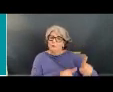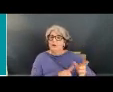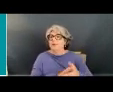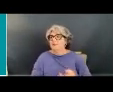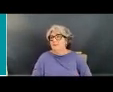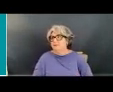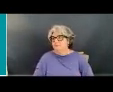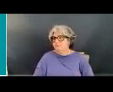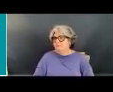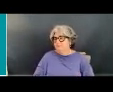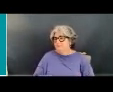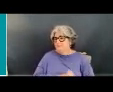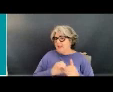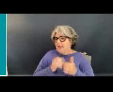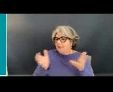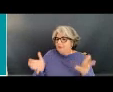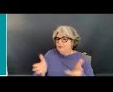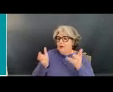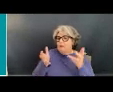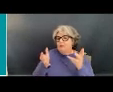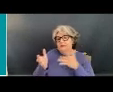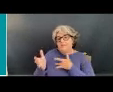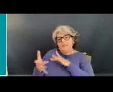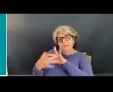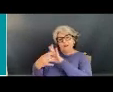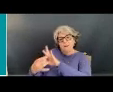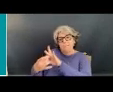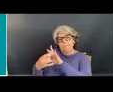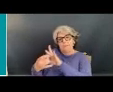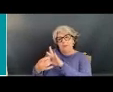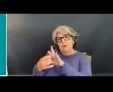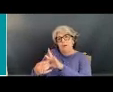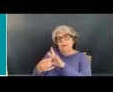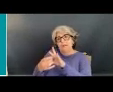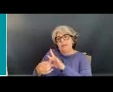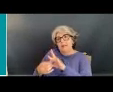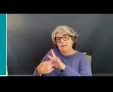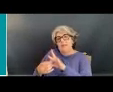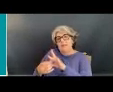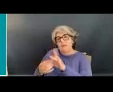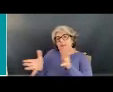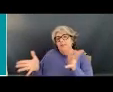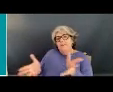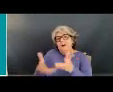How do you foster or create a sense of belonging and foster engagement for staff?